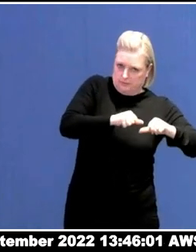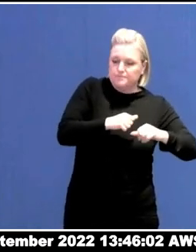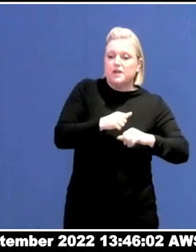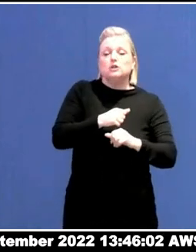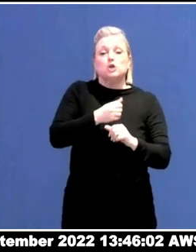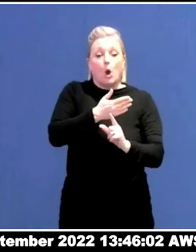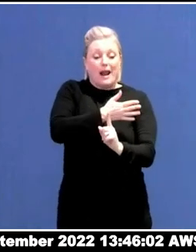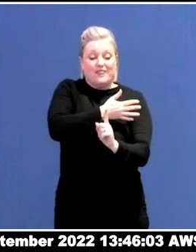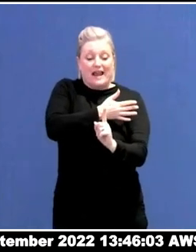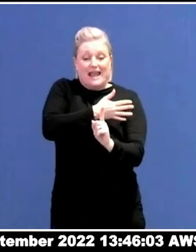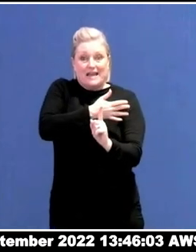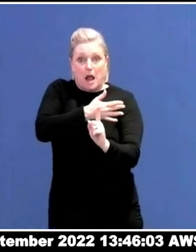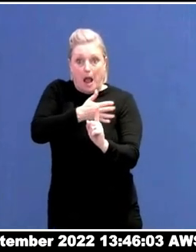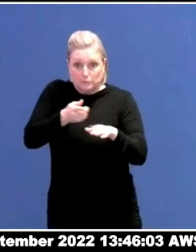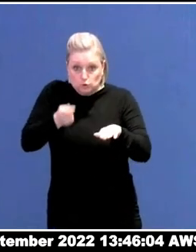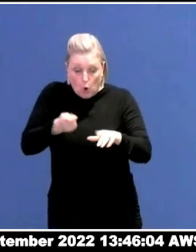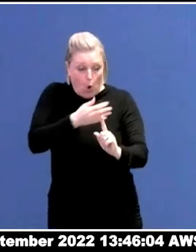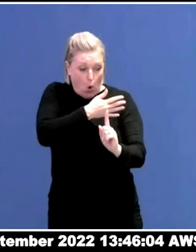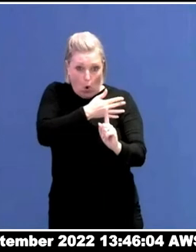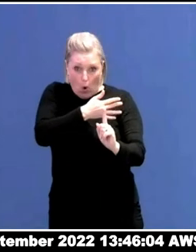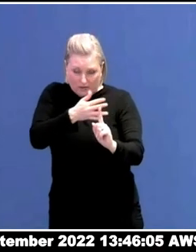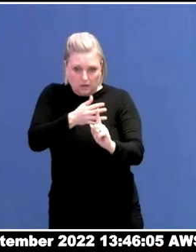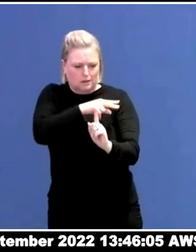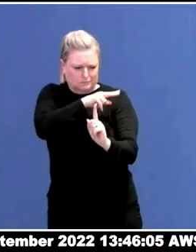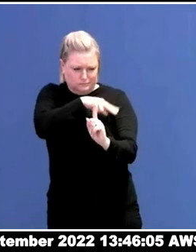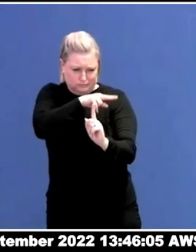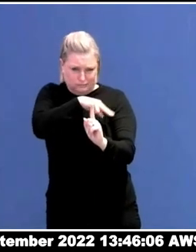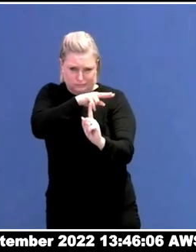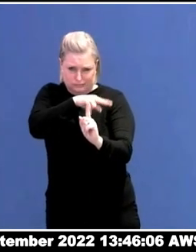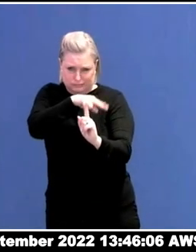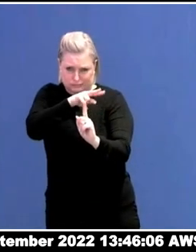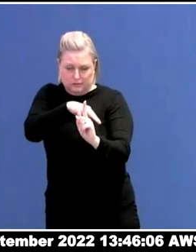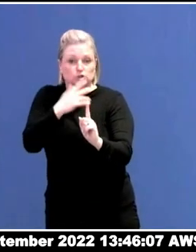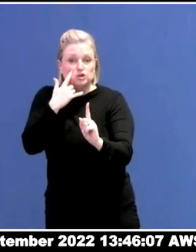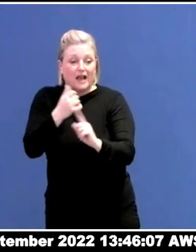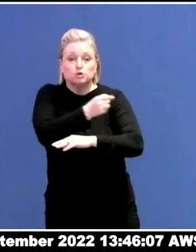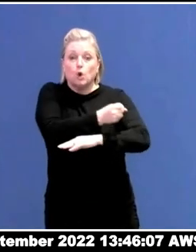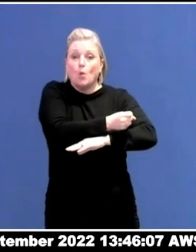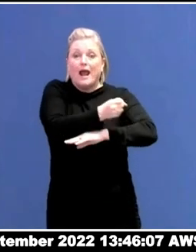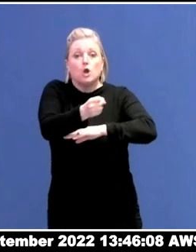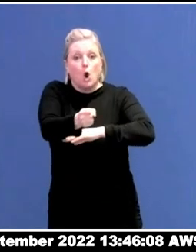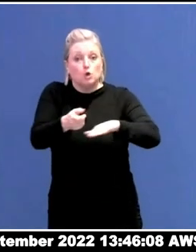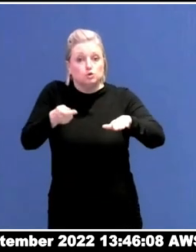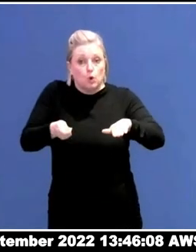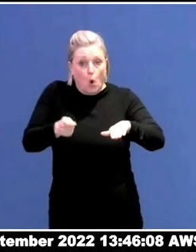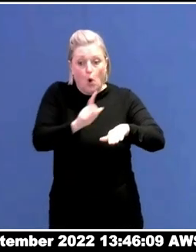So, the majority of people who end up in prison are sentenced from, like, a magistrate's low-level court.